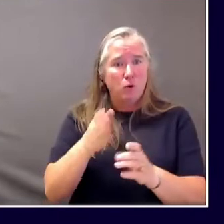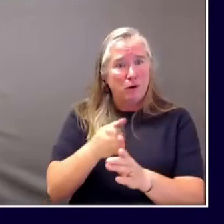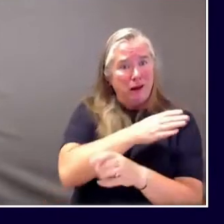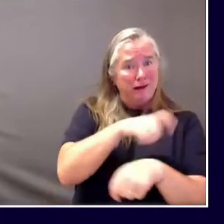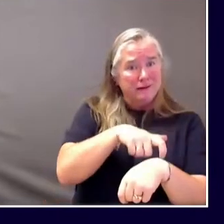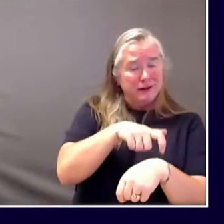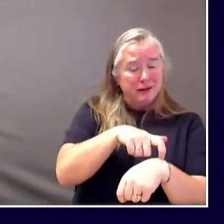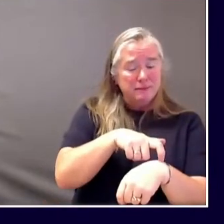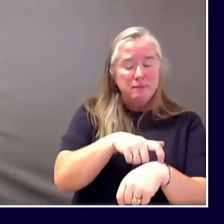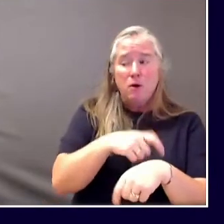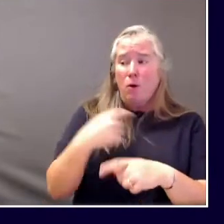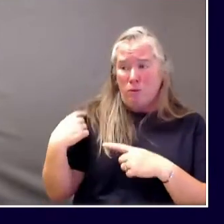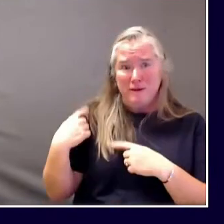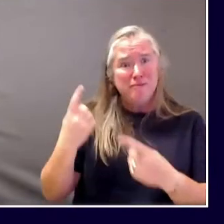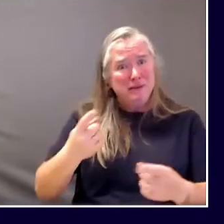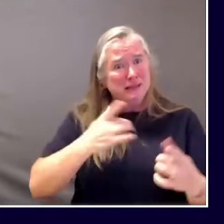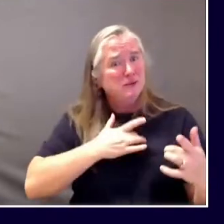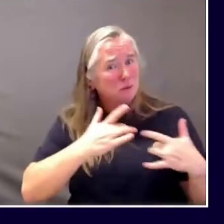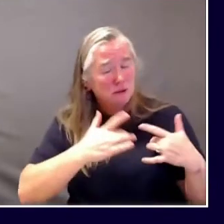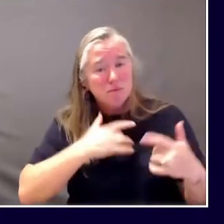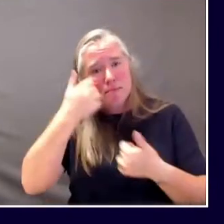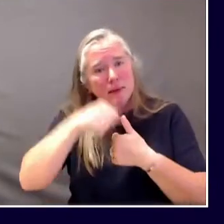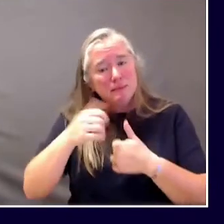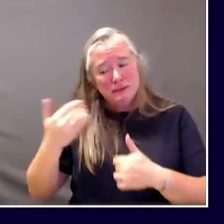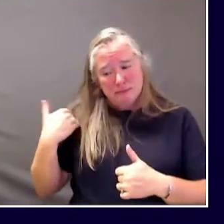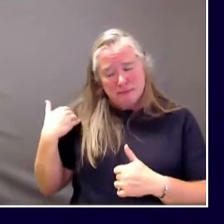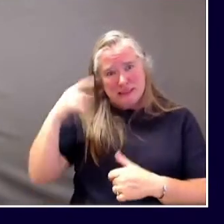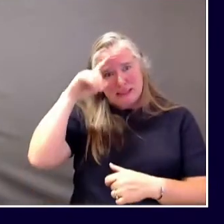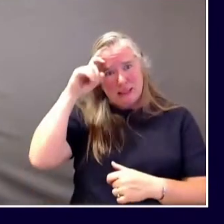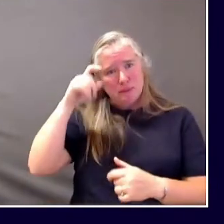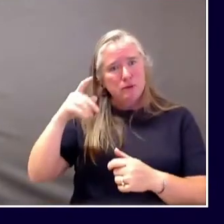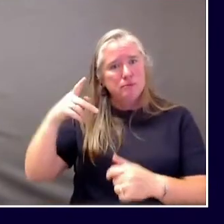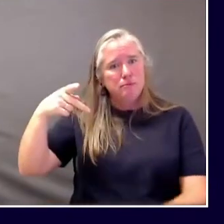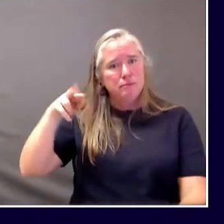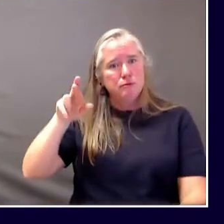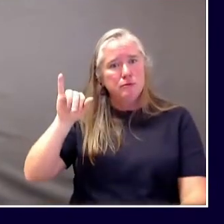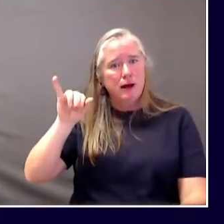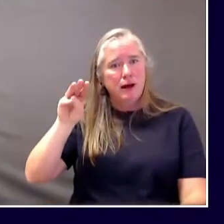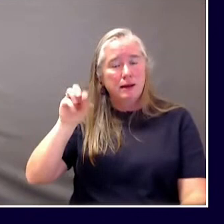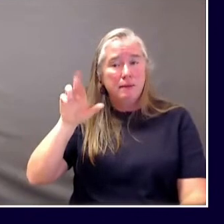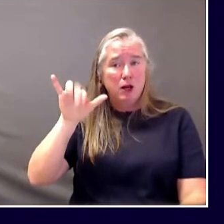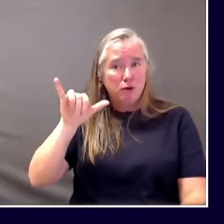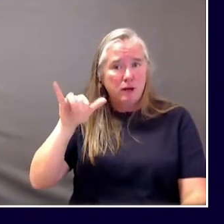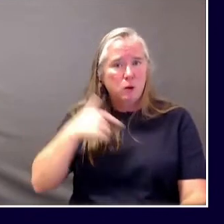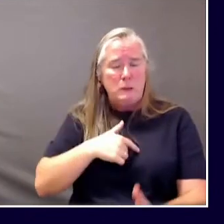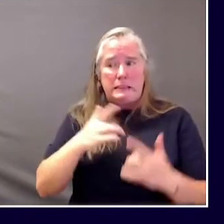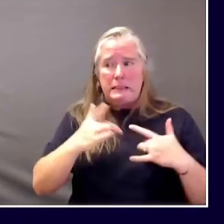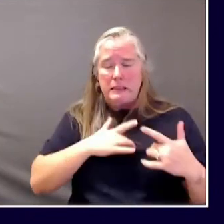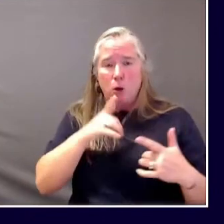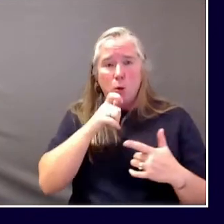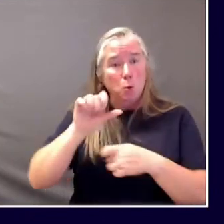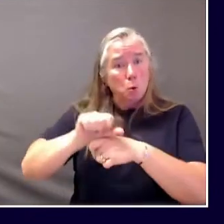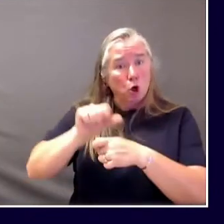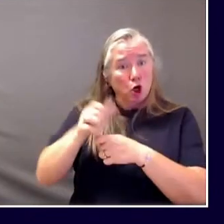concerned we're concerned during the primary about the health and